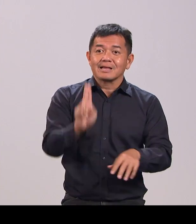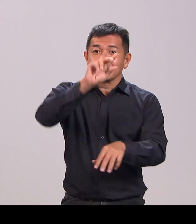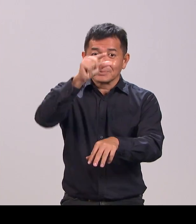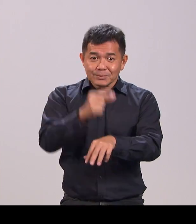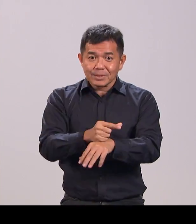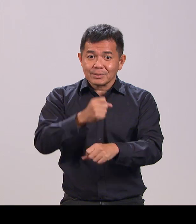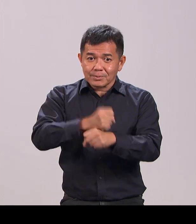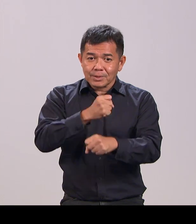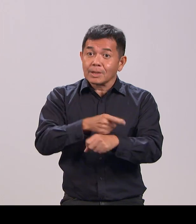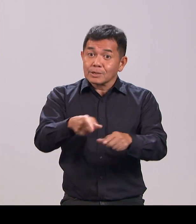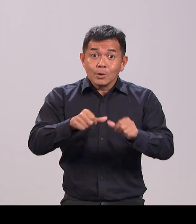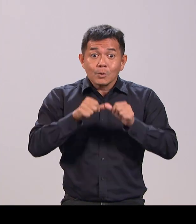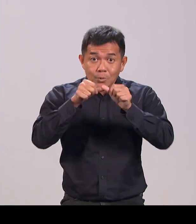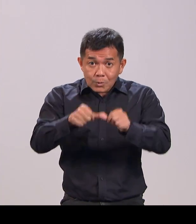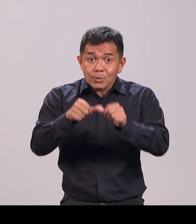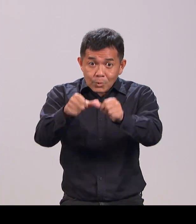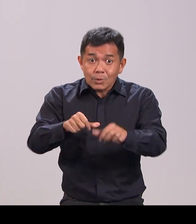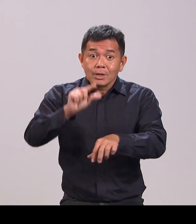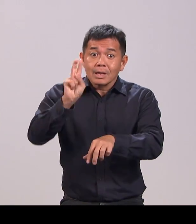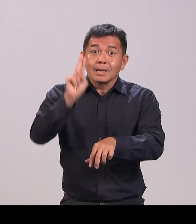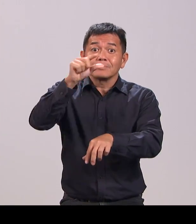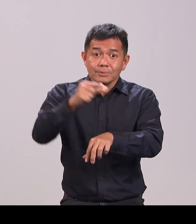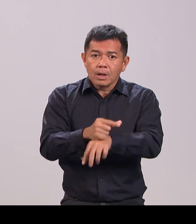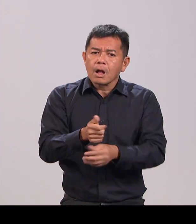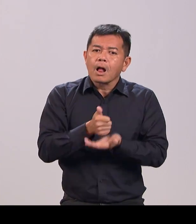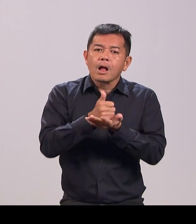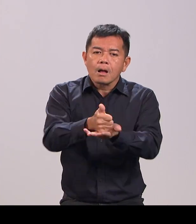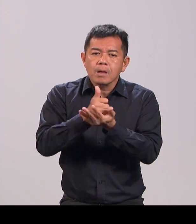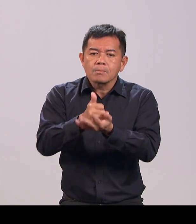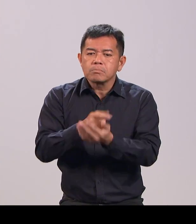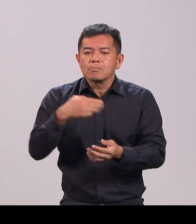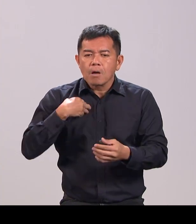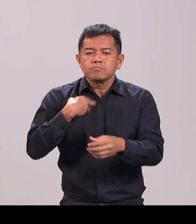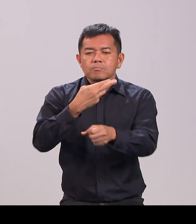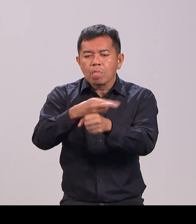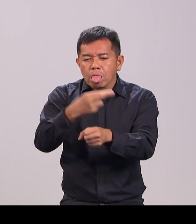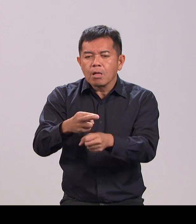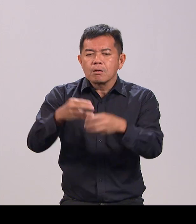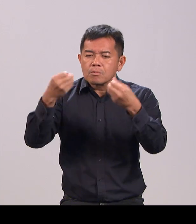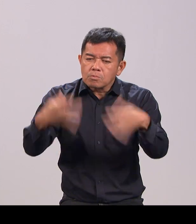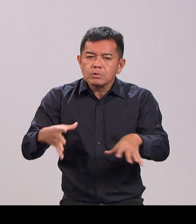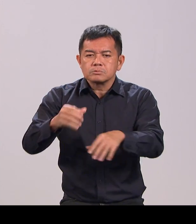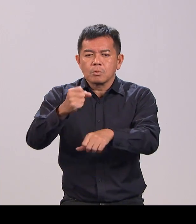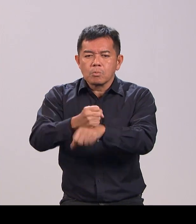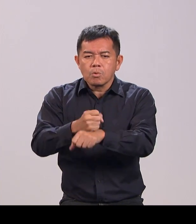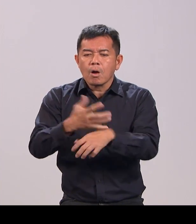we are also helping workers who get retrenched, or who change careers, to transition and find new jobs. It is tough to lose your job.